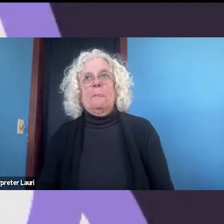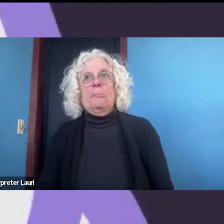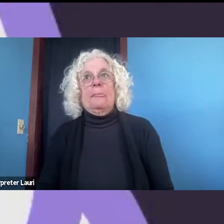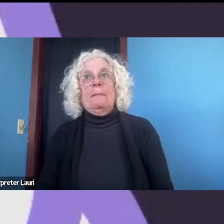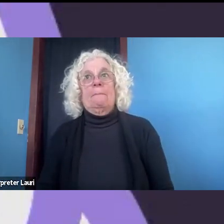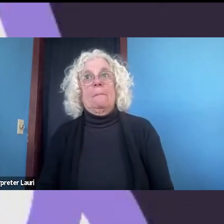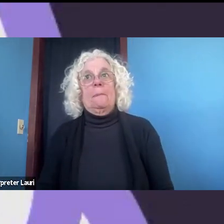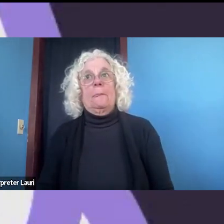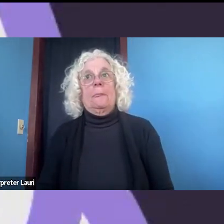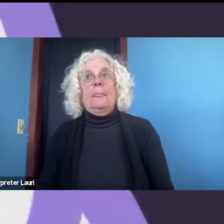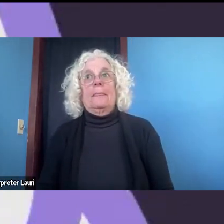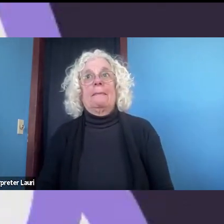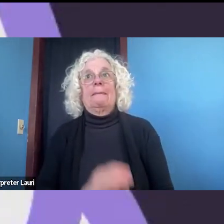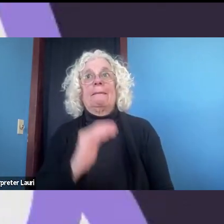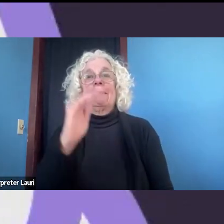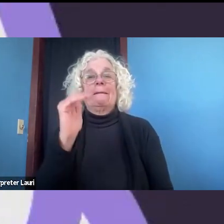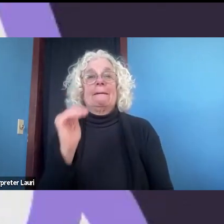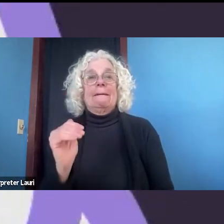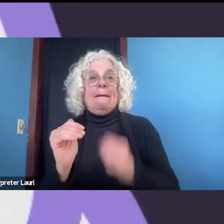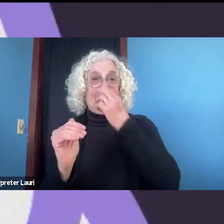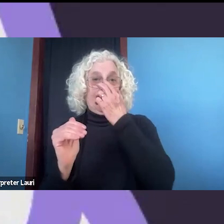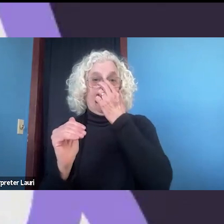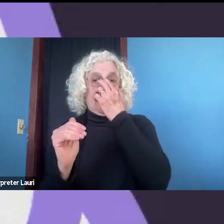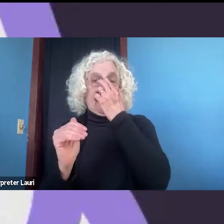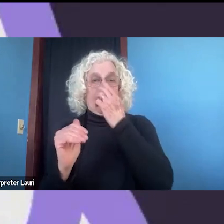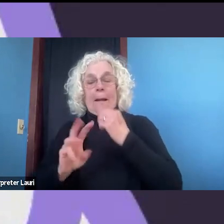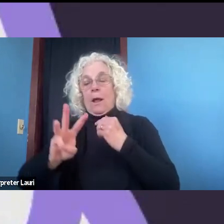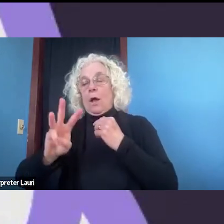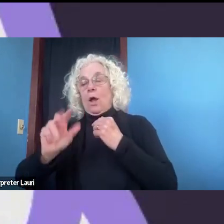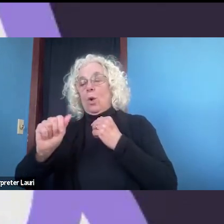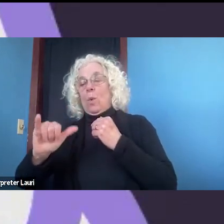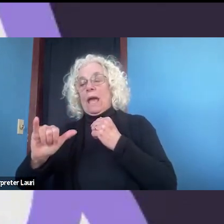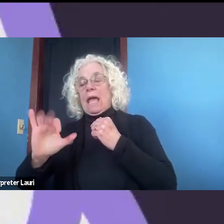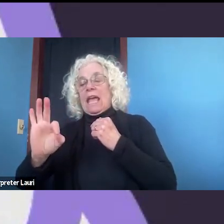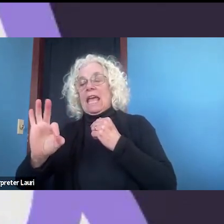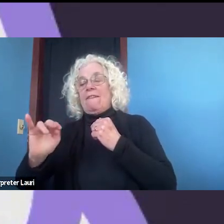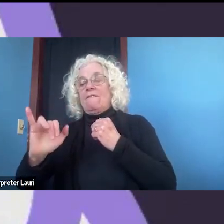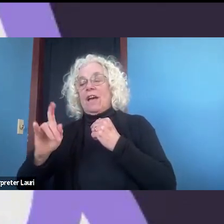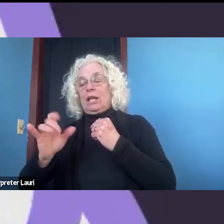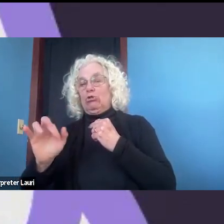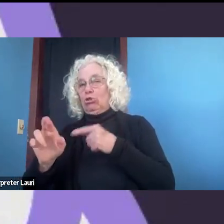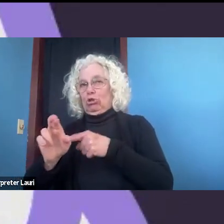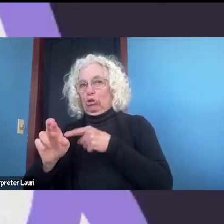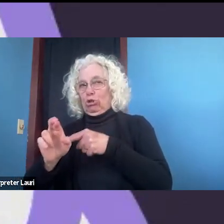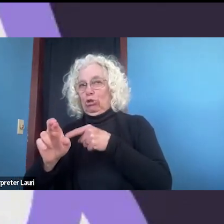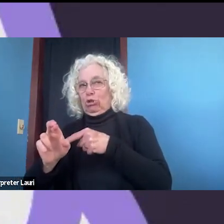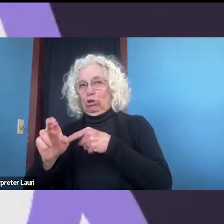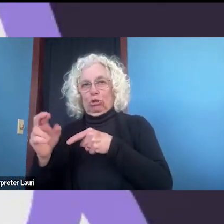So now switching over to the Wayfinder, let's talk about how it even got started.